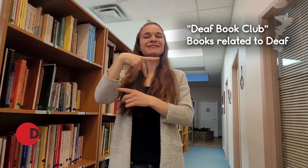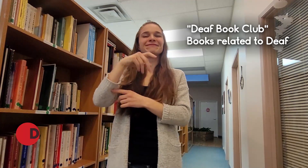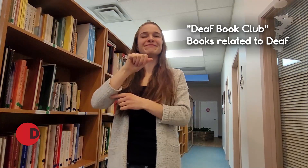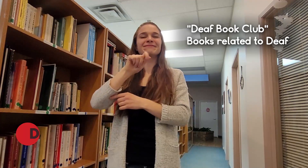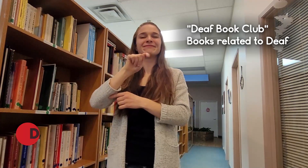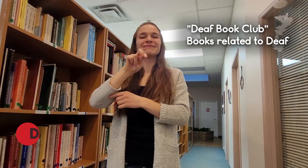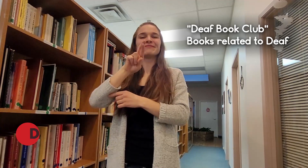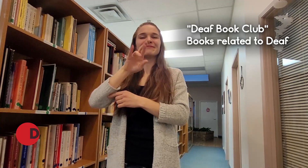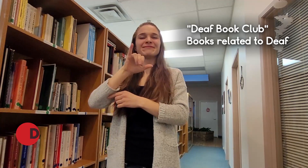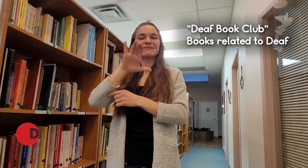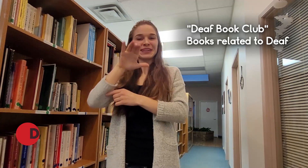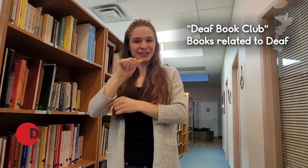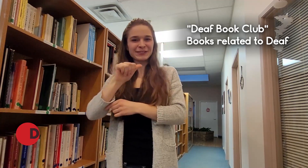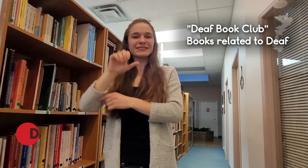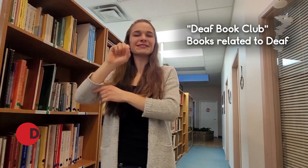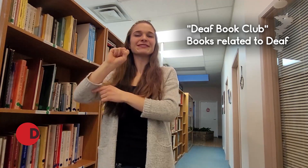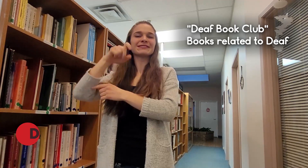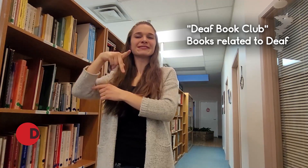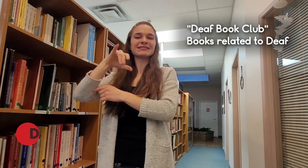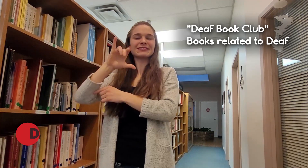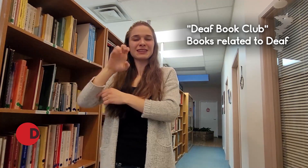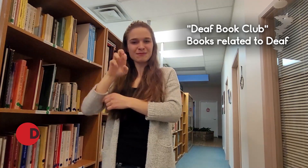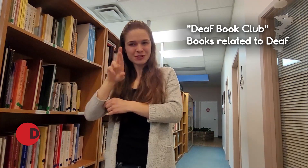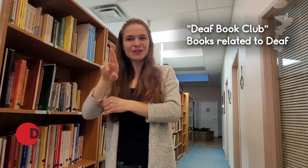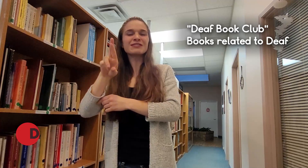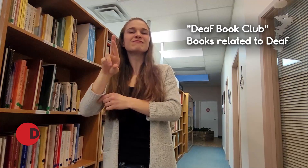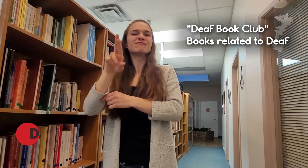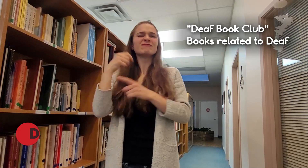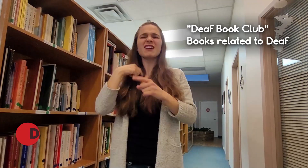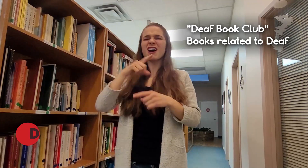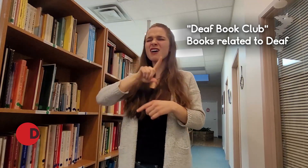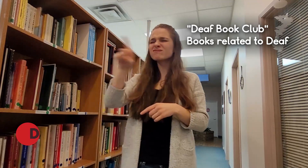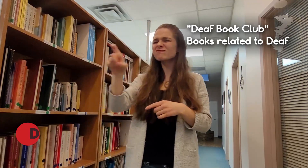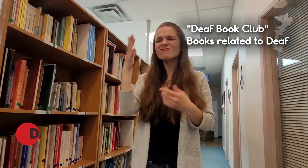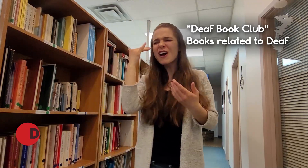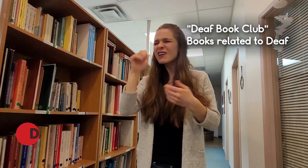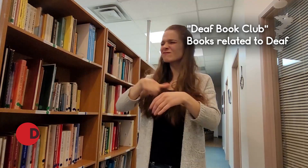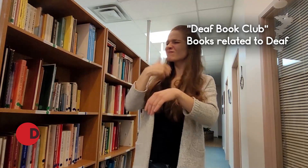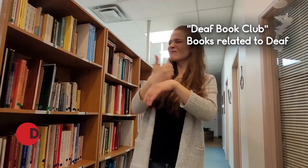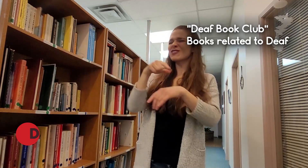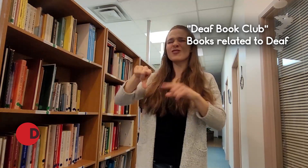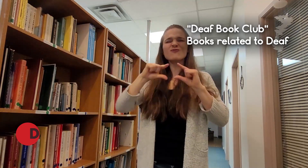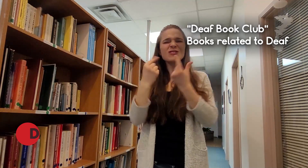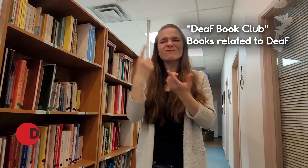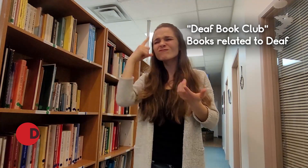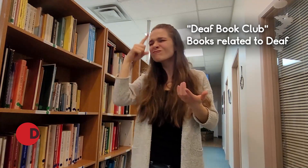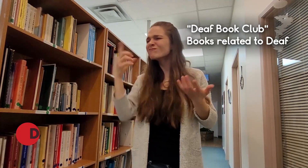Patricia Spicer is coordinating it. I asked her why she started the group.